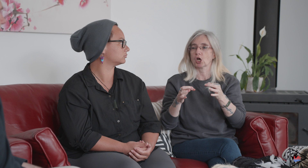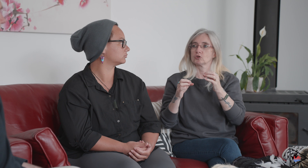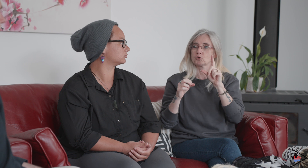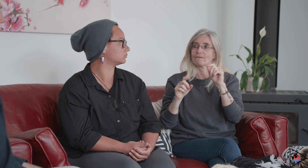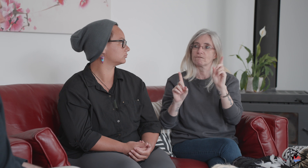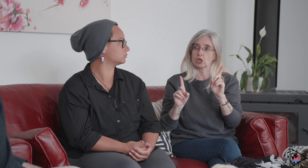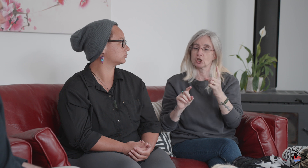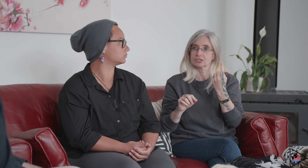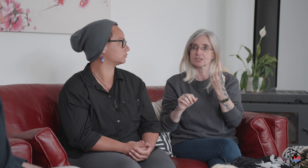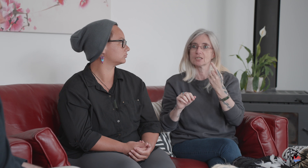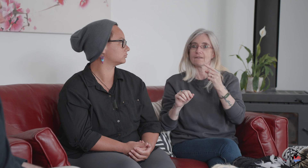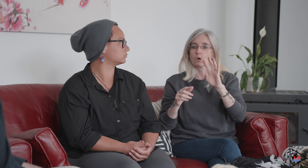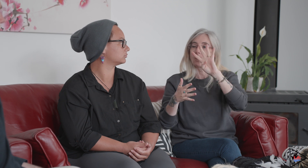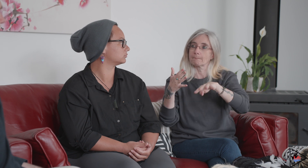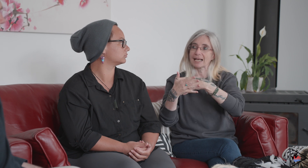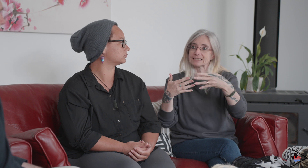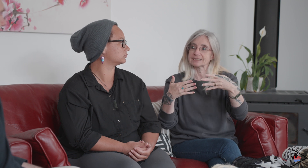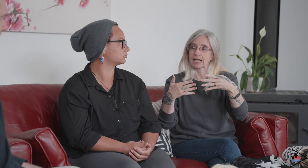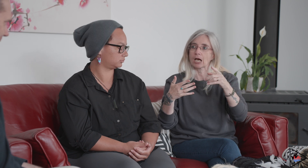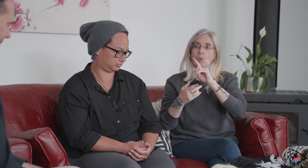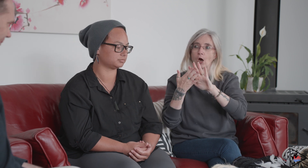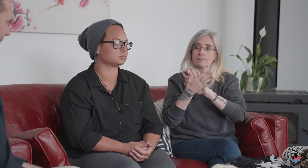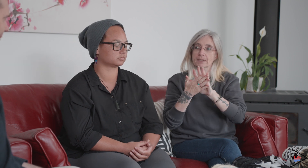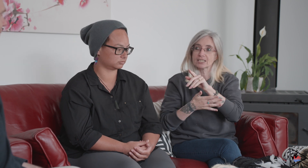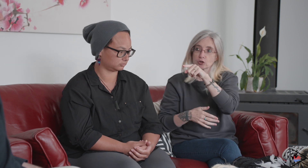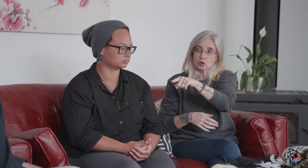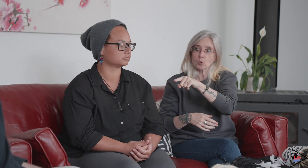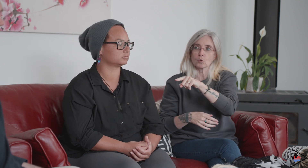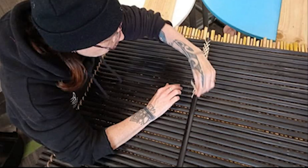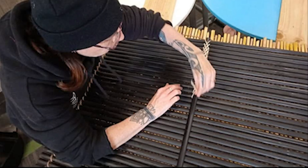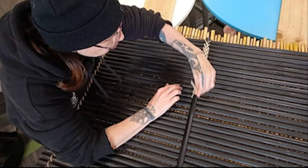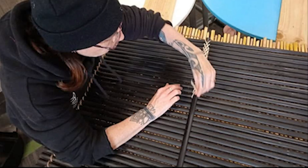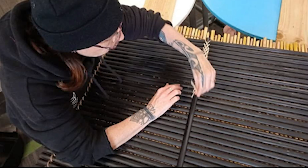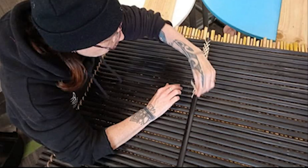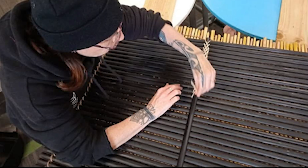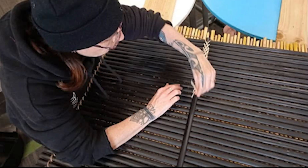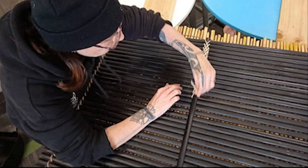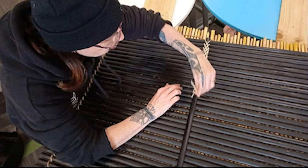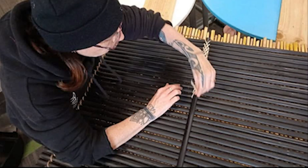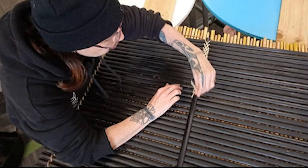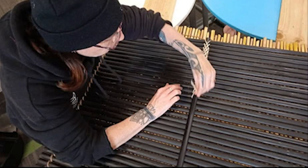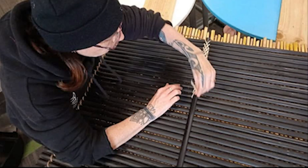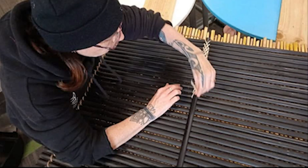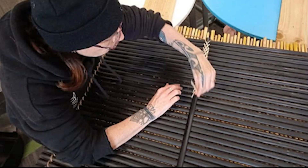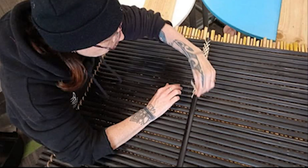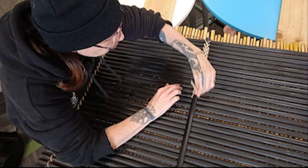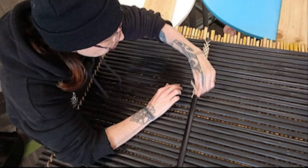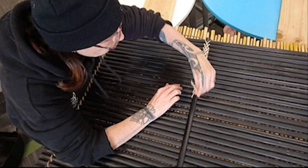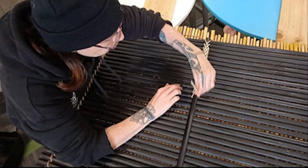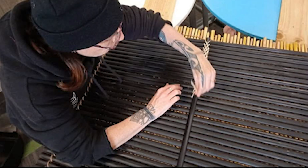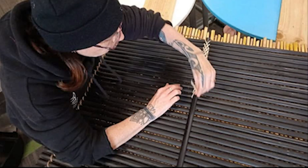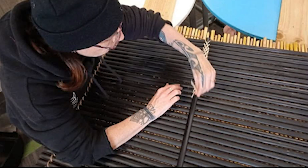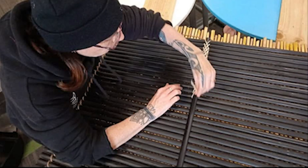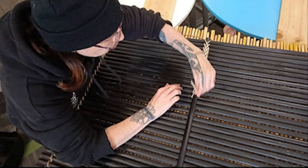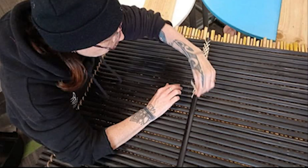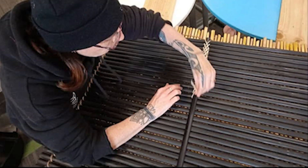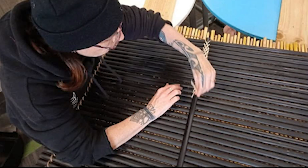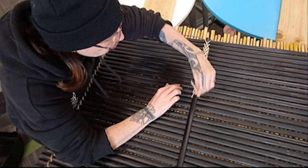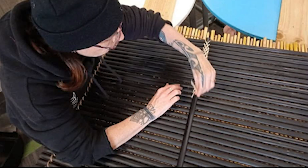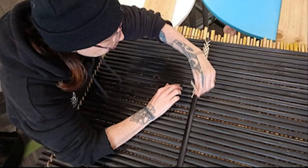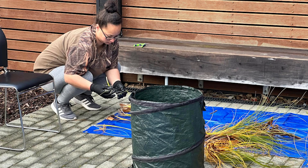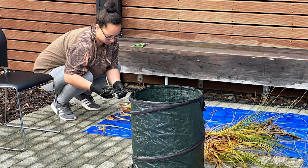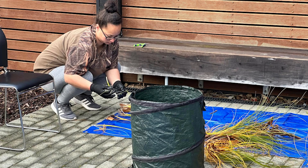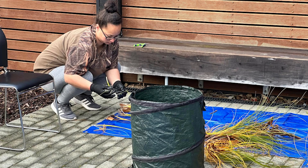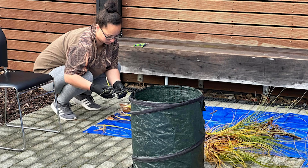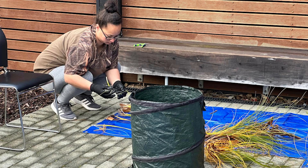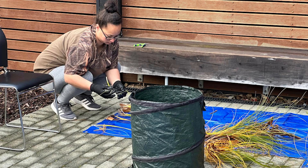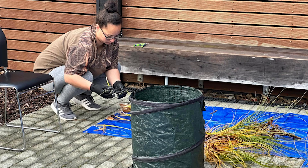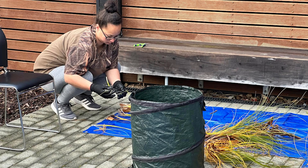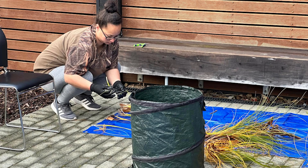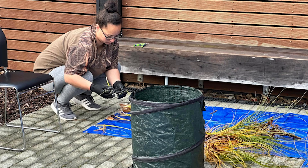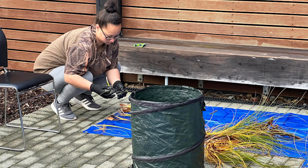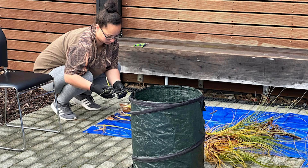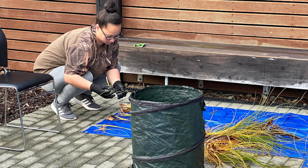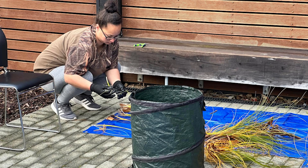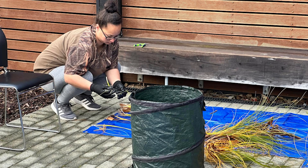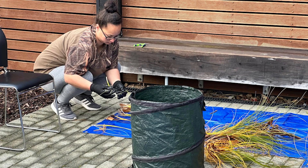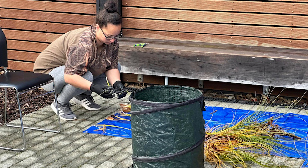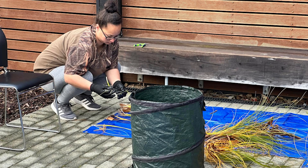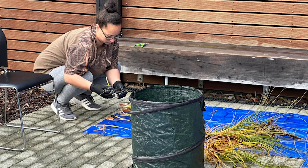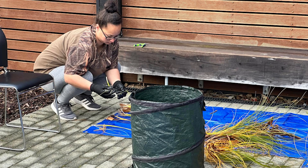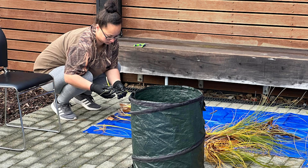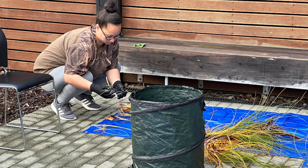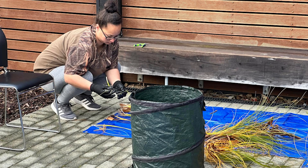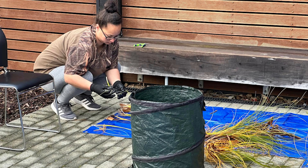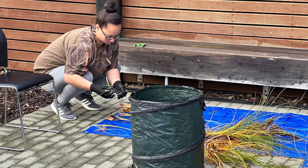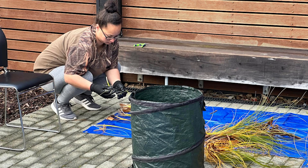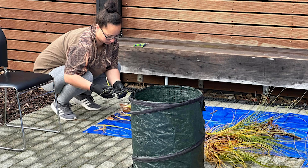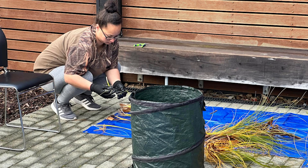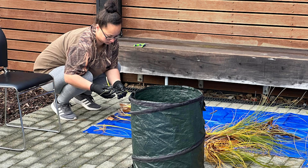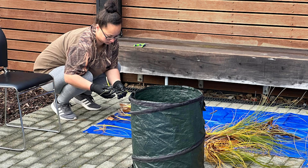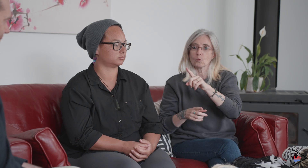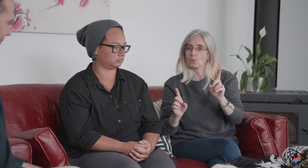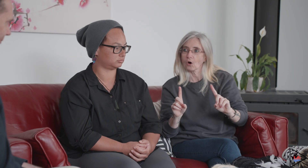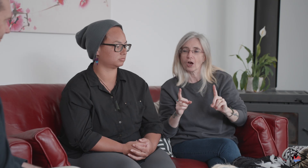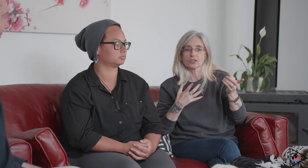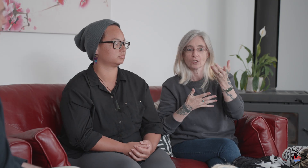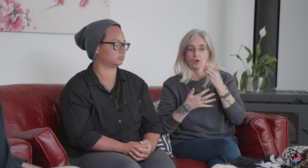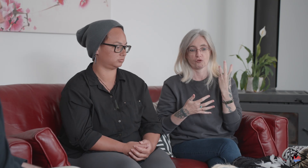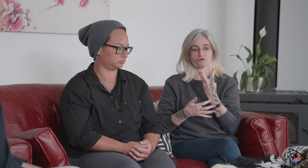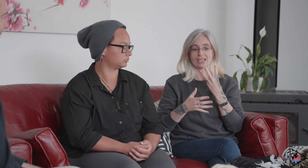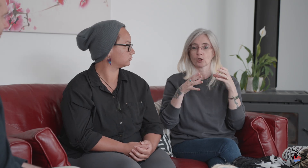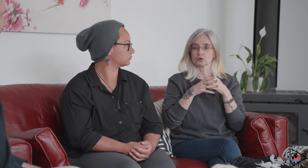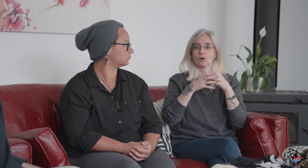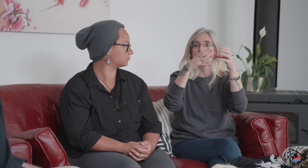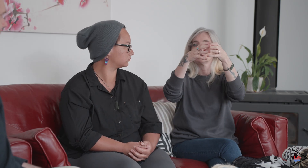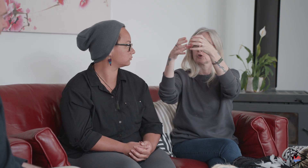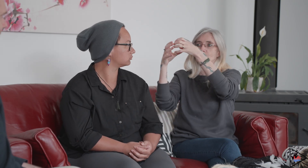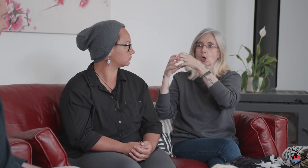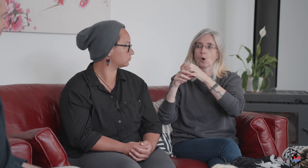use a mussel shell. So first of all you need to think about what your pattern is going to be. So